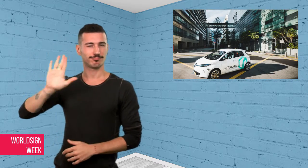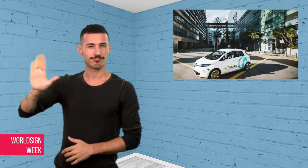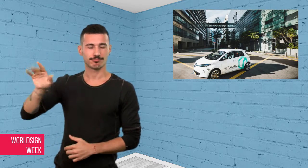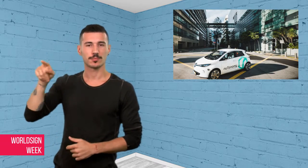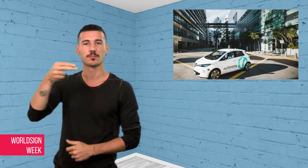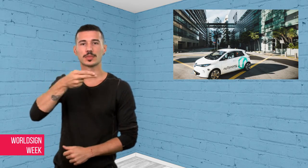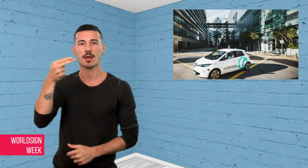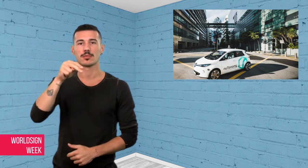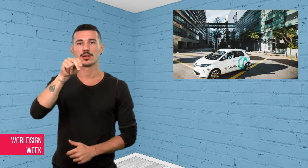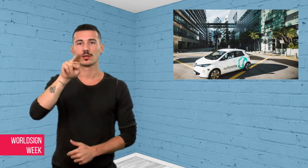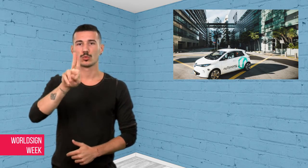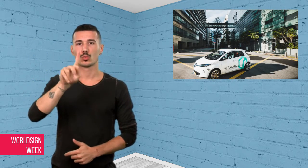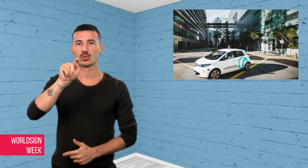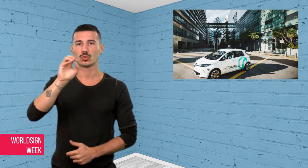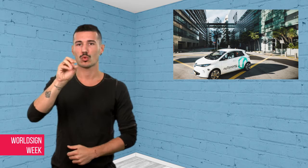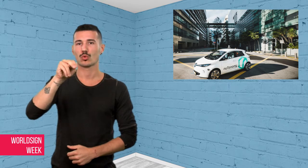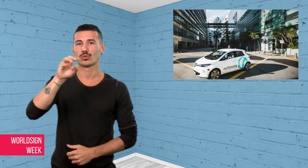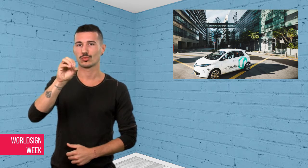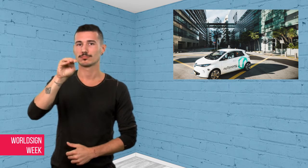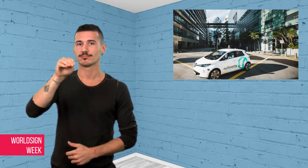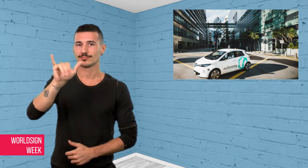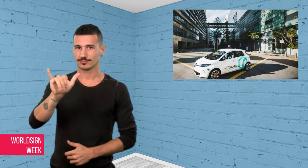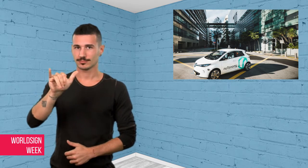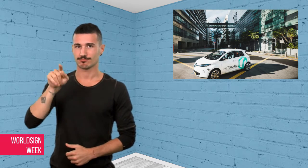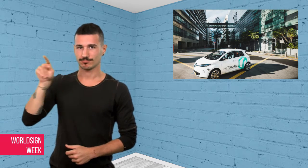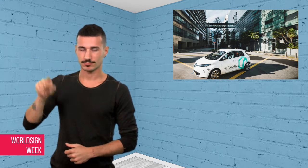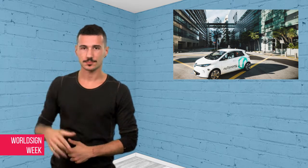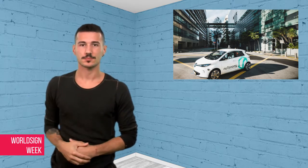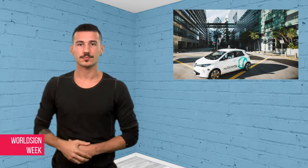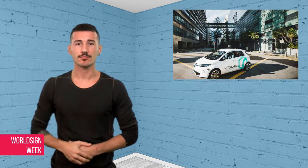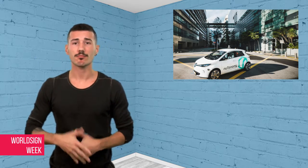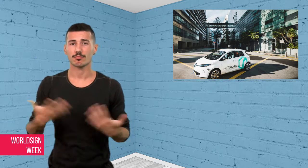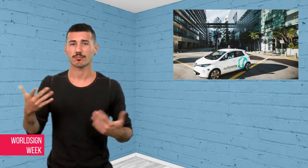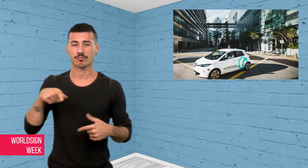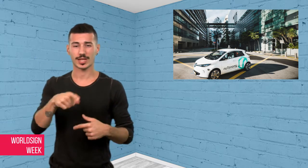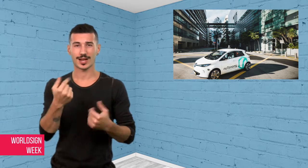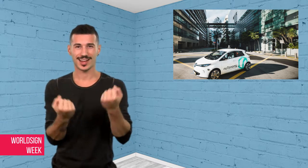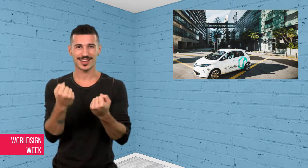self driving taxi cab. However, the self-driving taxis